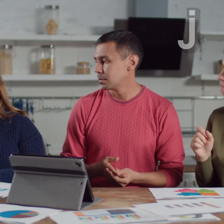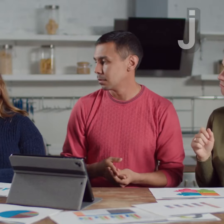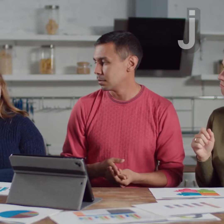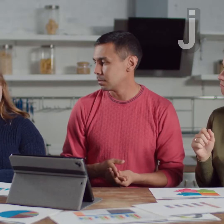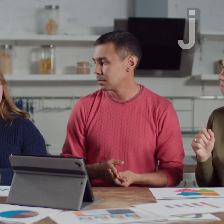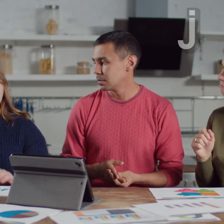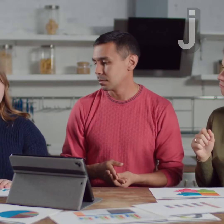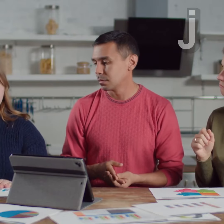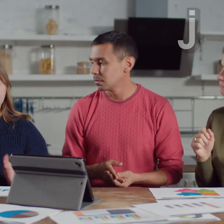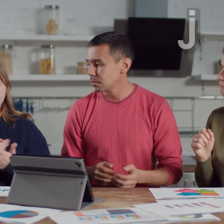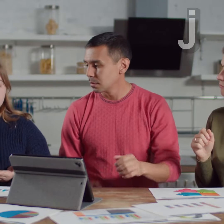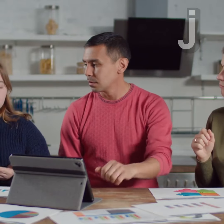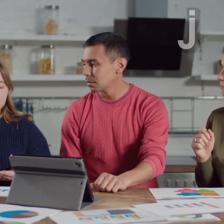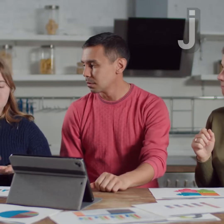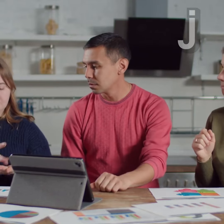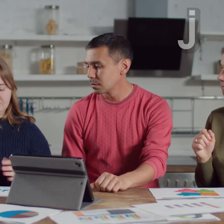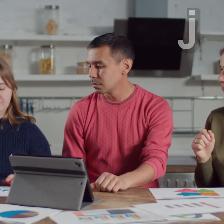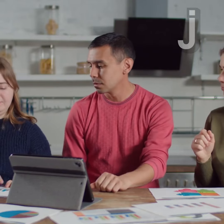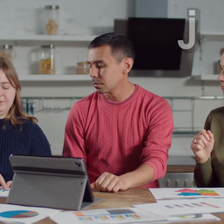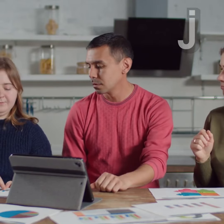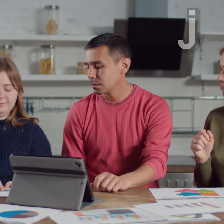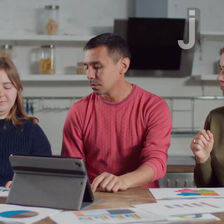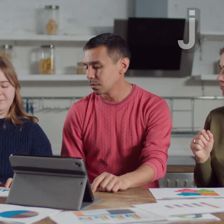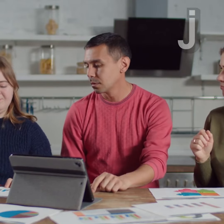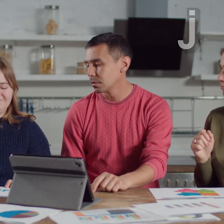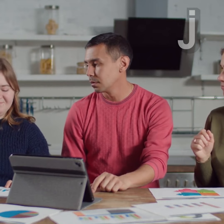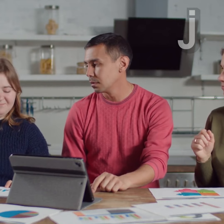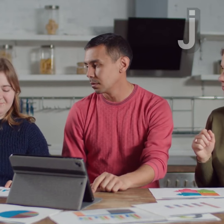IT AROSE MORE THAN 200 YEARS AGO FROM THE INTERMIXING OF LOCAL SIGN LANGUAGES AND FRENCH